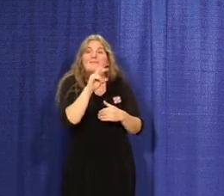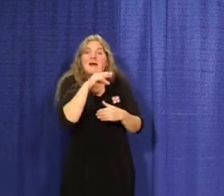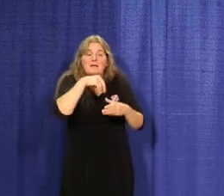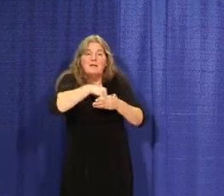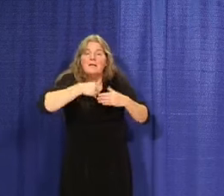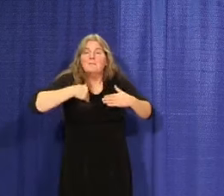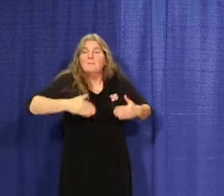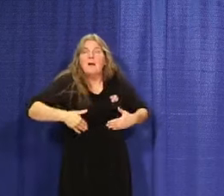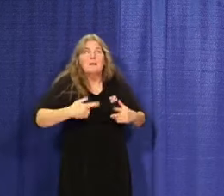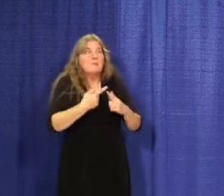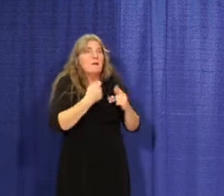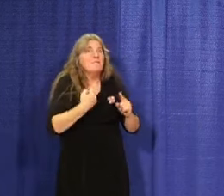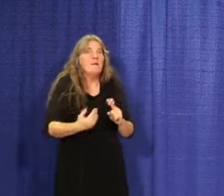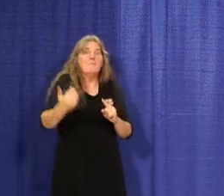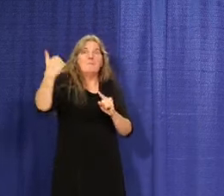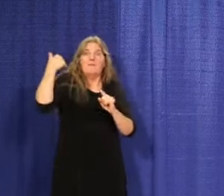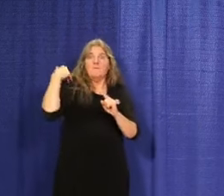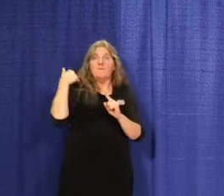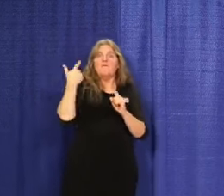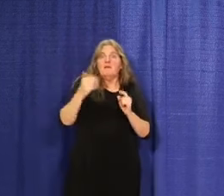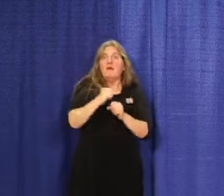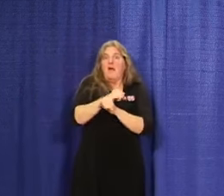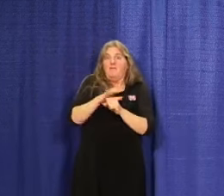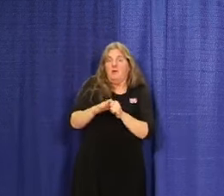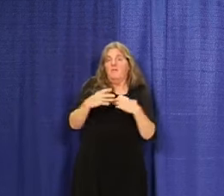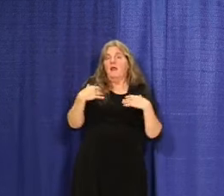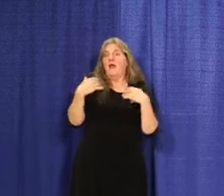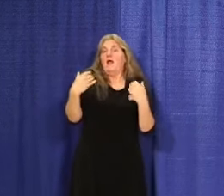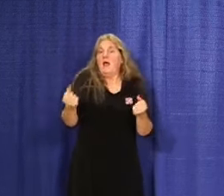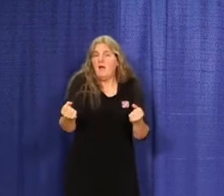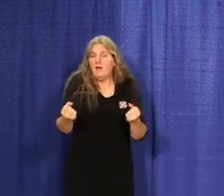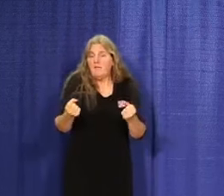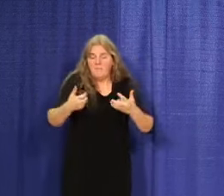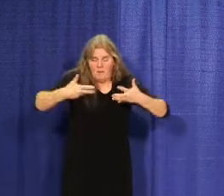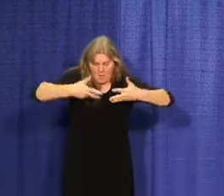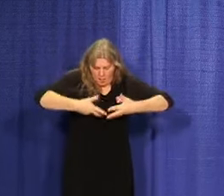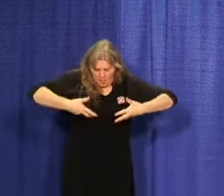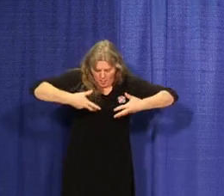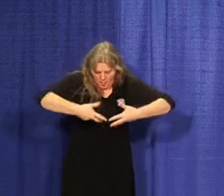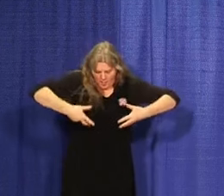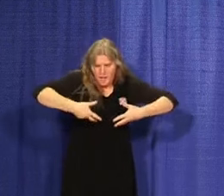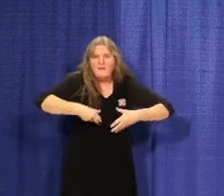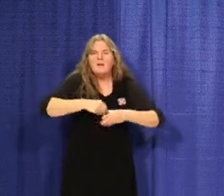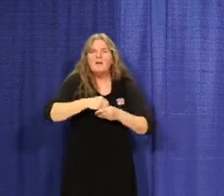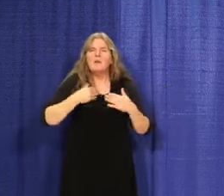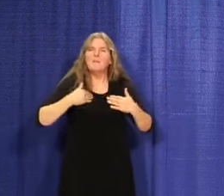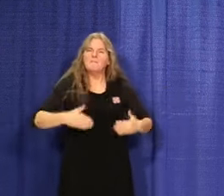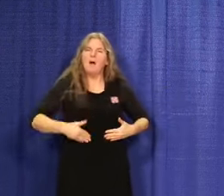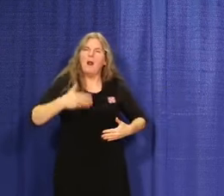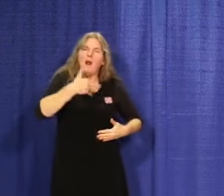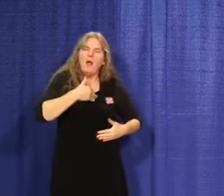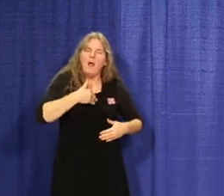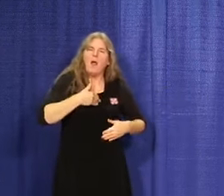previous infection, perhaps several weeks or more ago. In some cases of COVID-19,